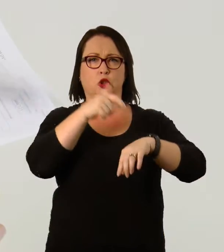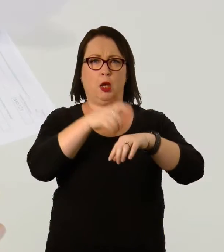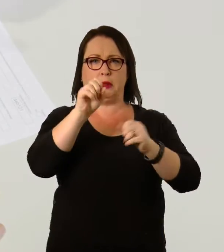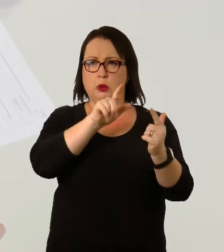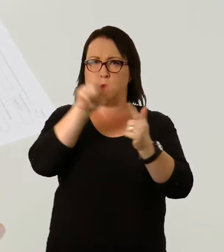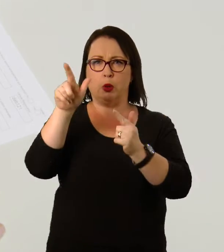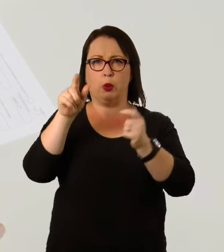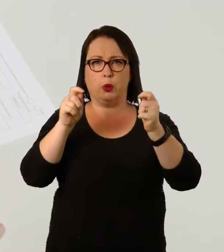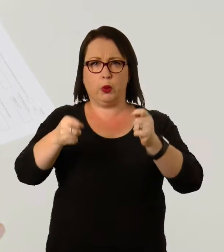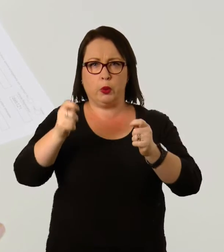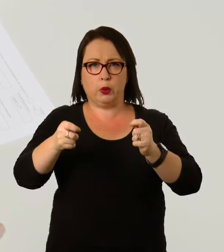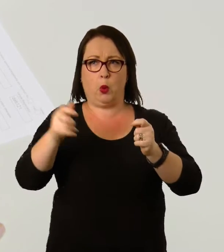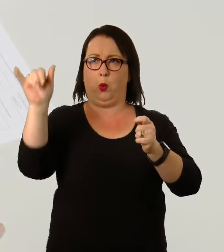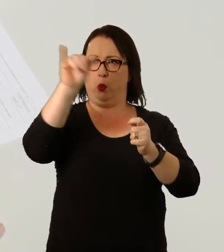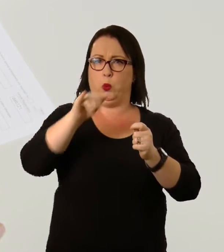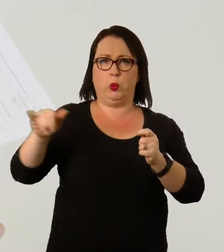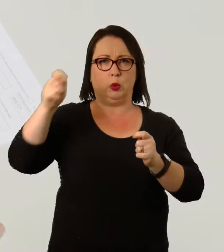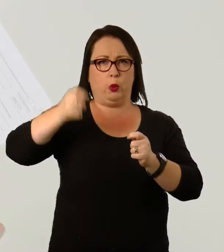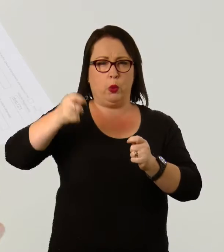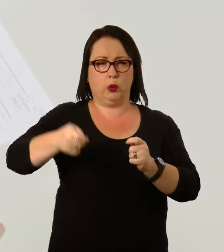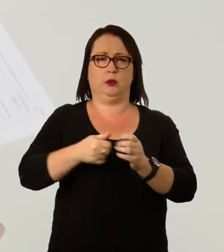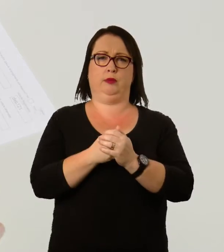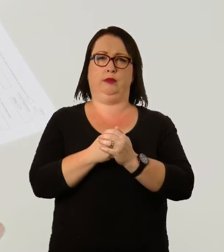appear in court and which court to go to.